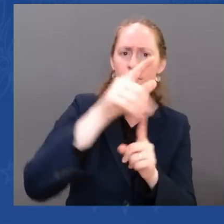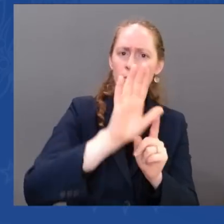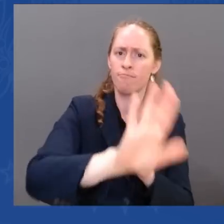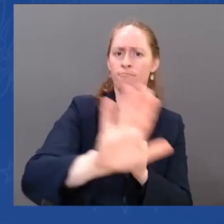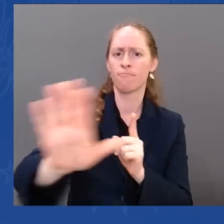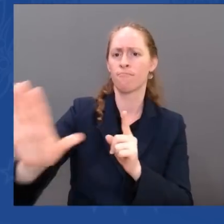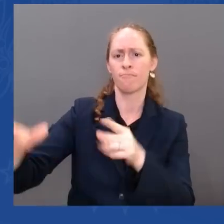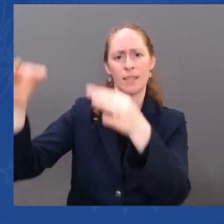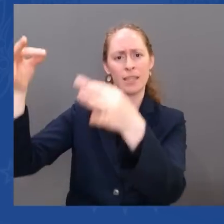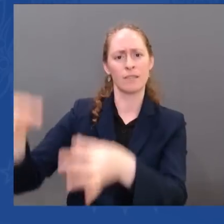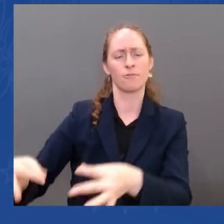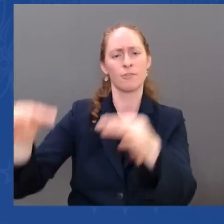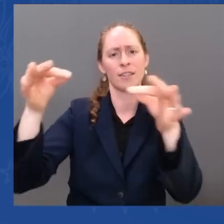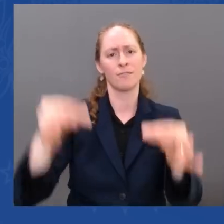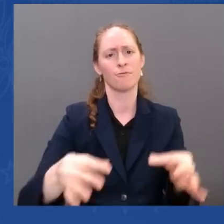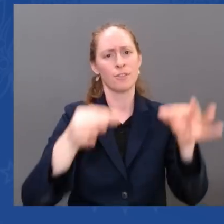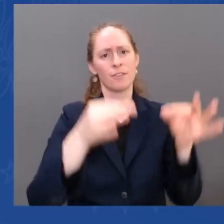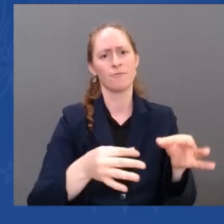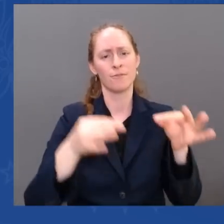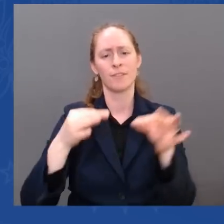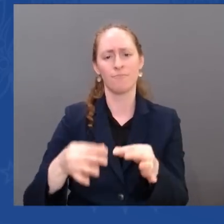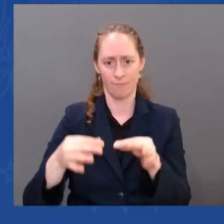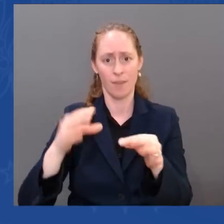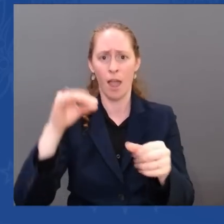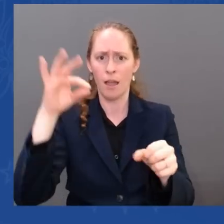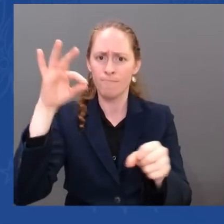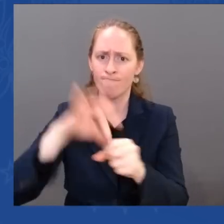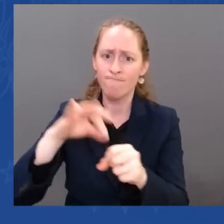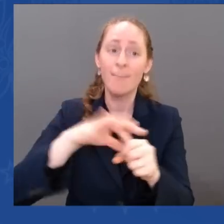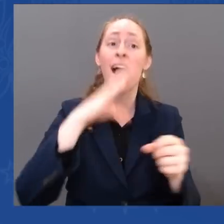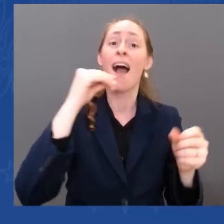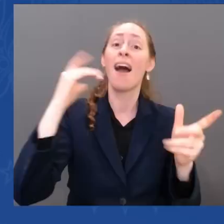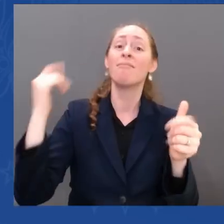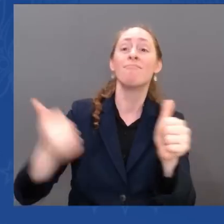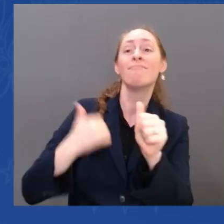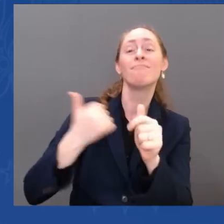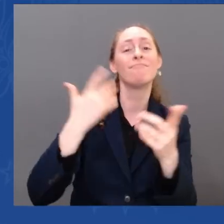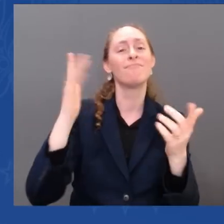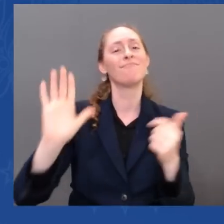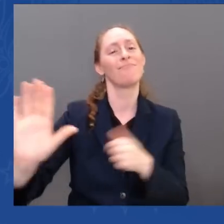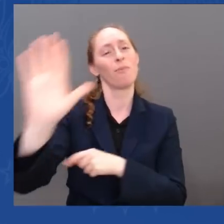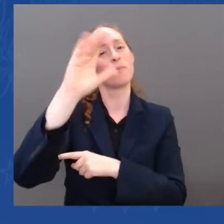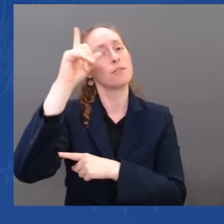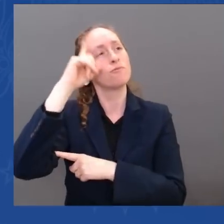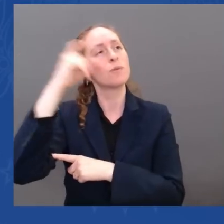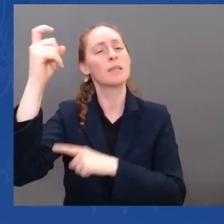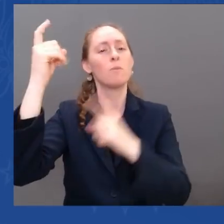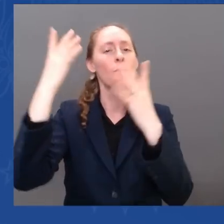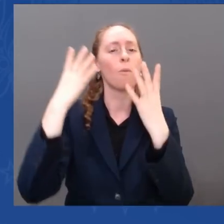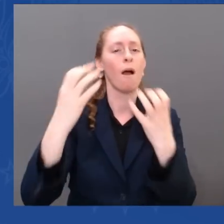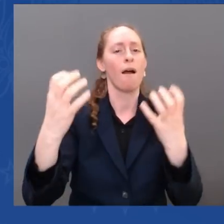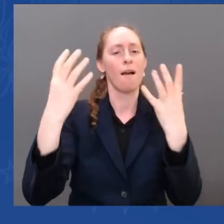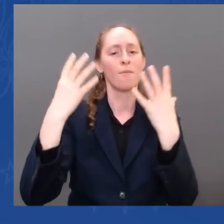(Foreign Language.)